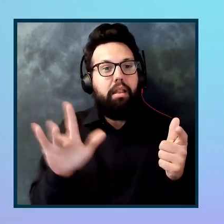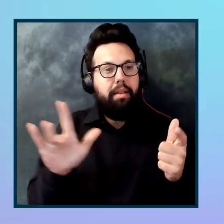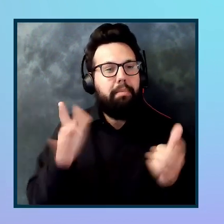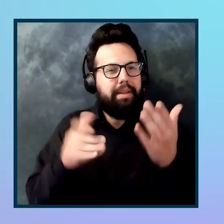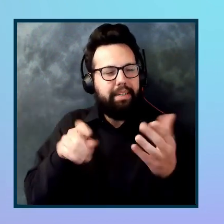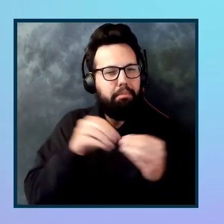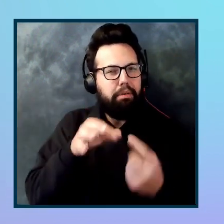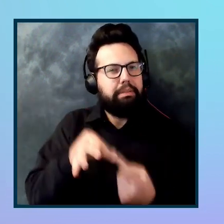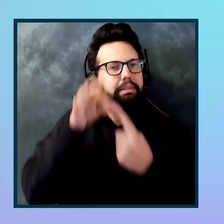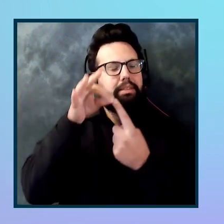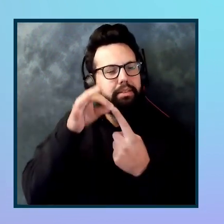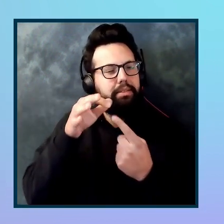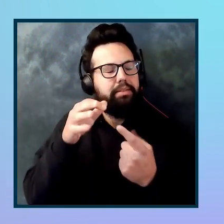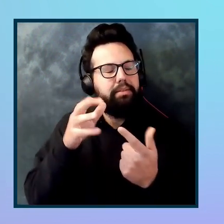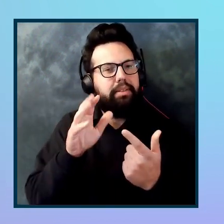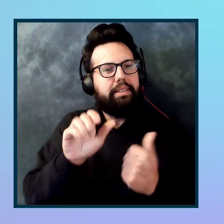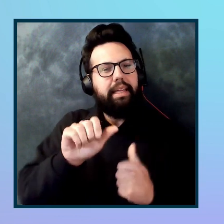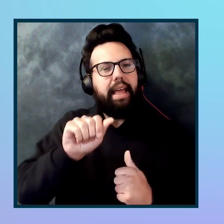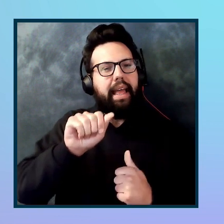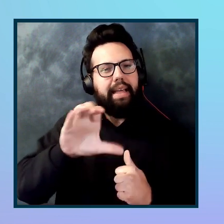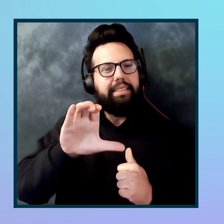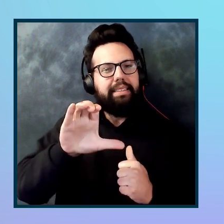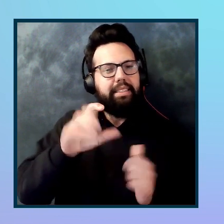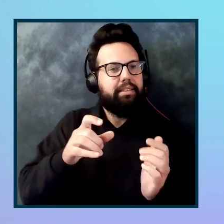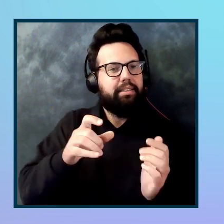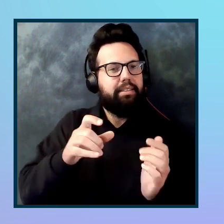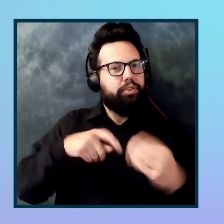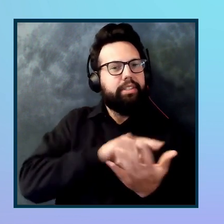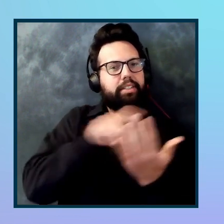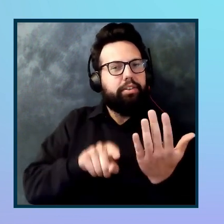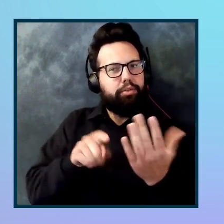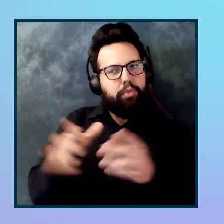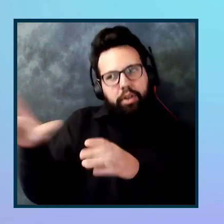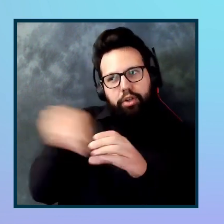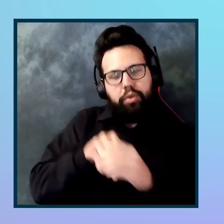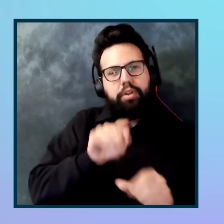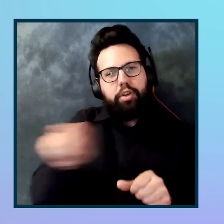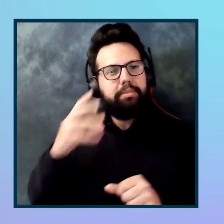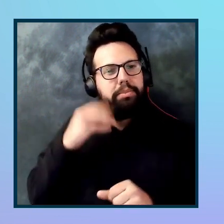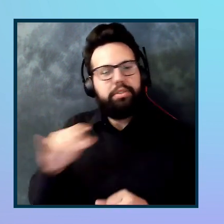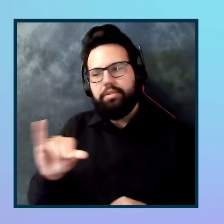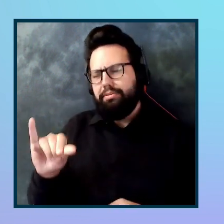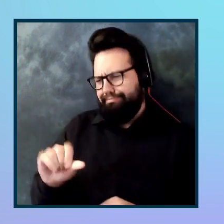to cover that more specific keyboard experience. Good question, though. Yep. A really good question.